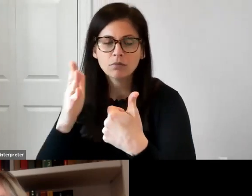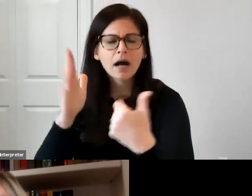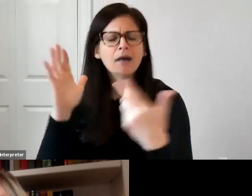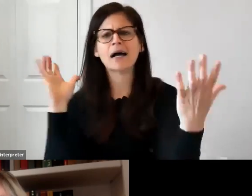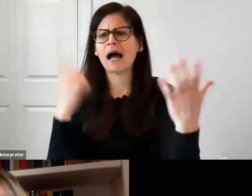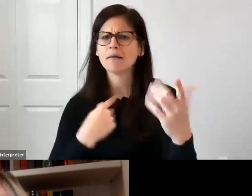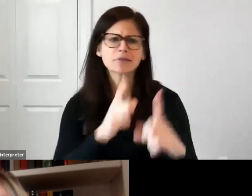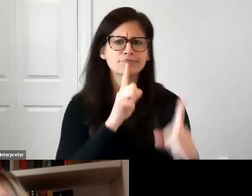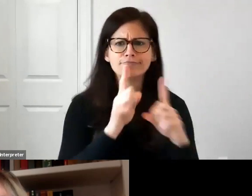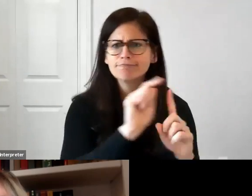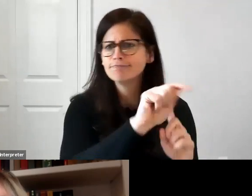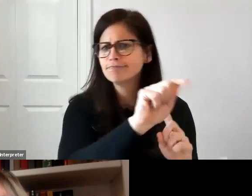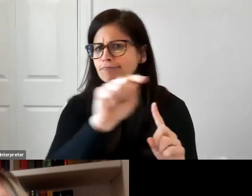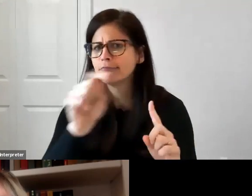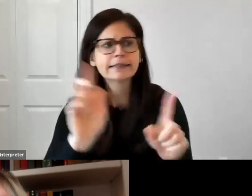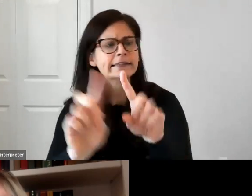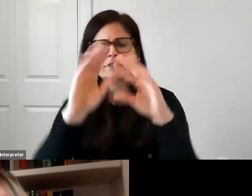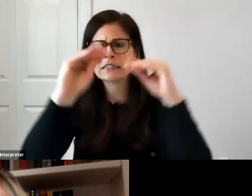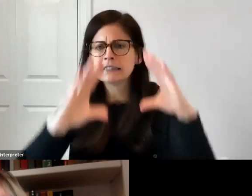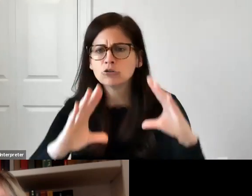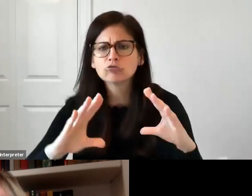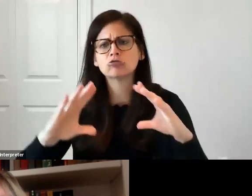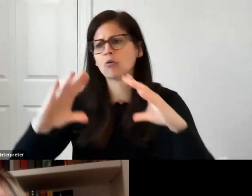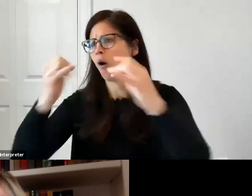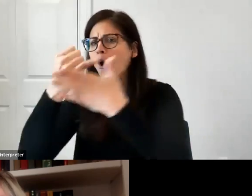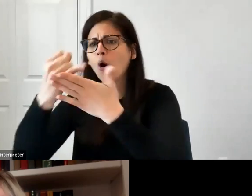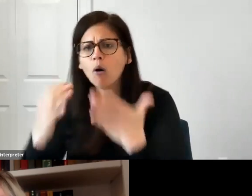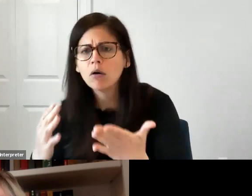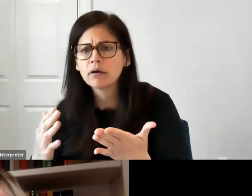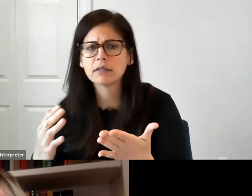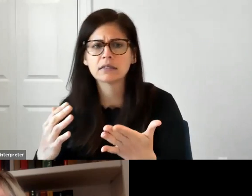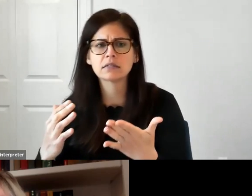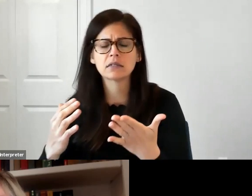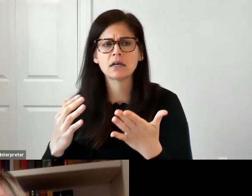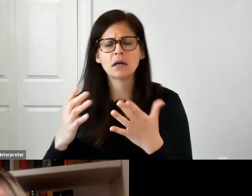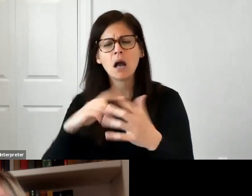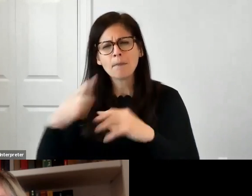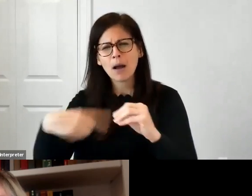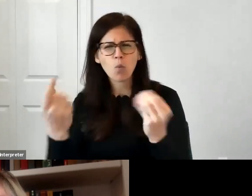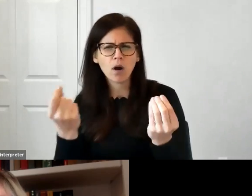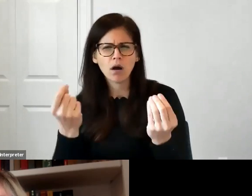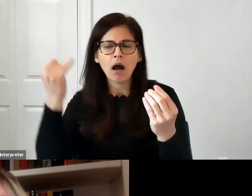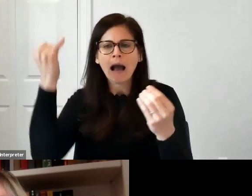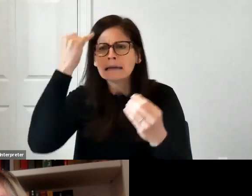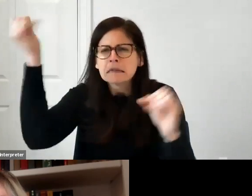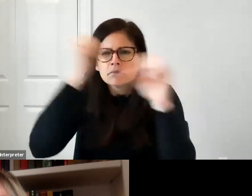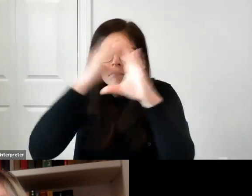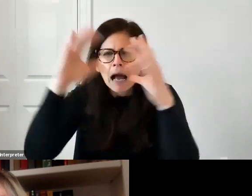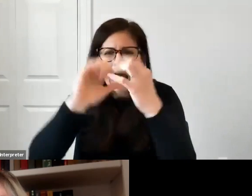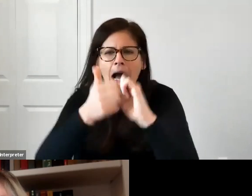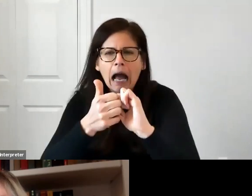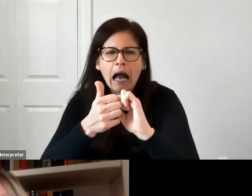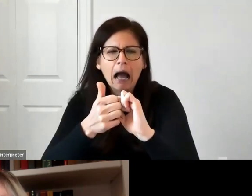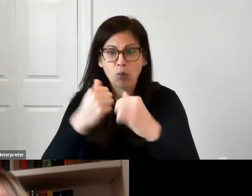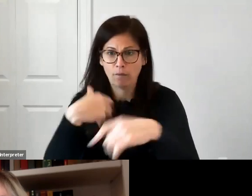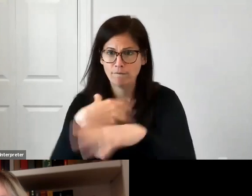and many artists, this idea of how do we reach through the virtual screen.